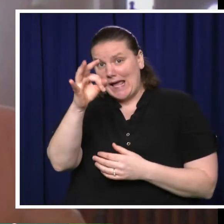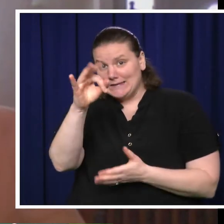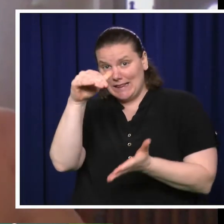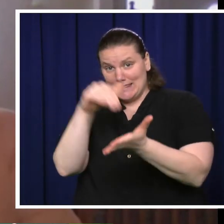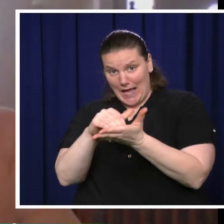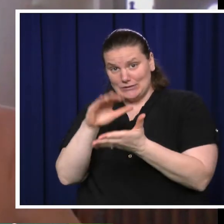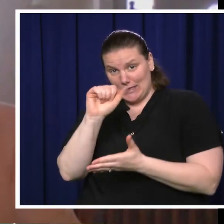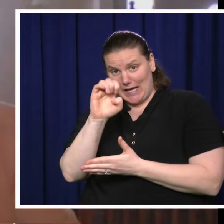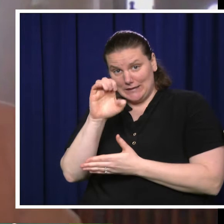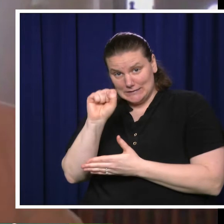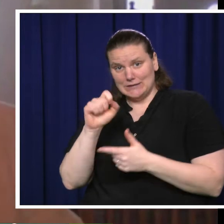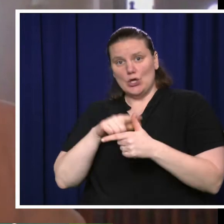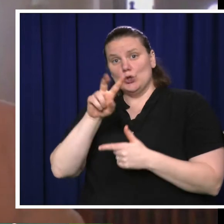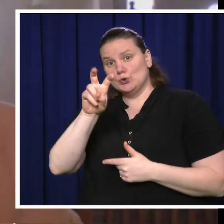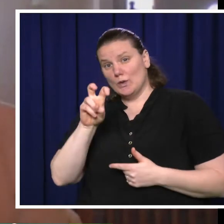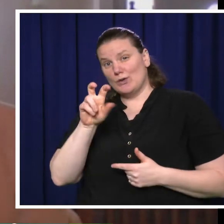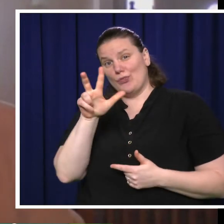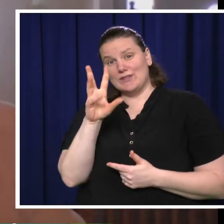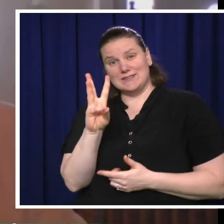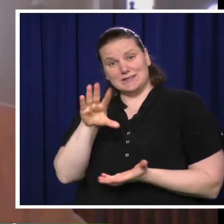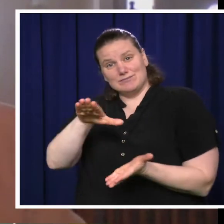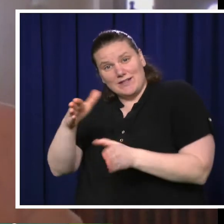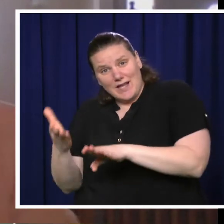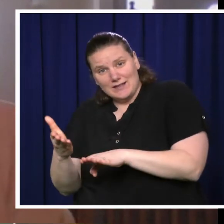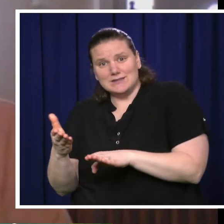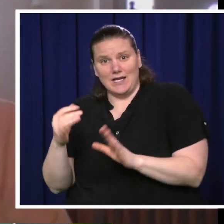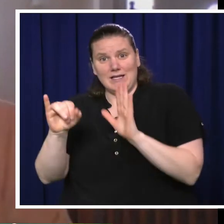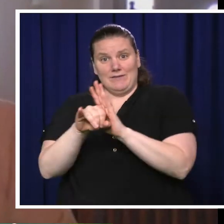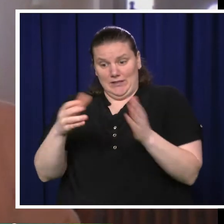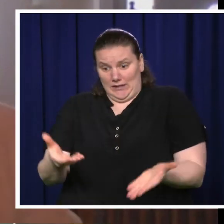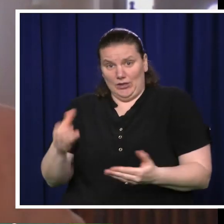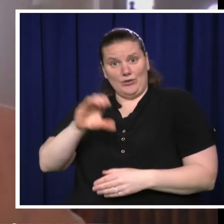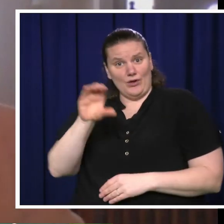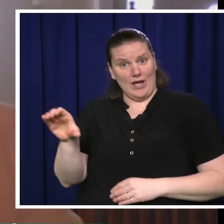Nearly 19000 thousand cases of covid and 236 fatalities have